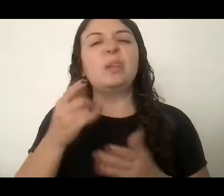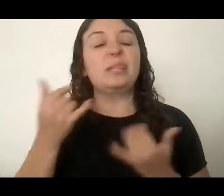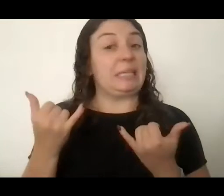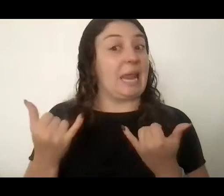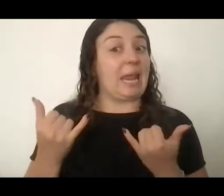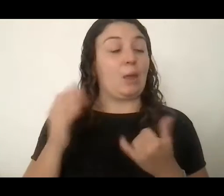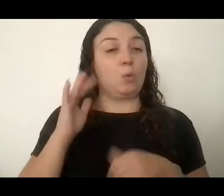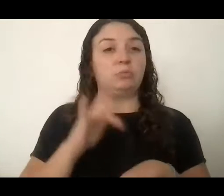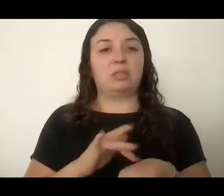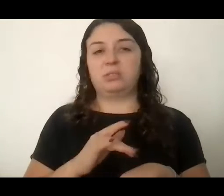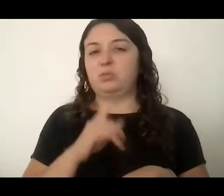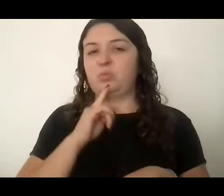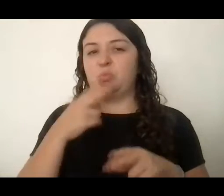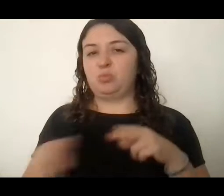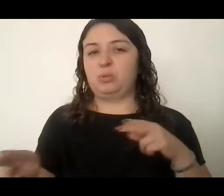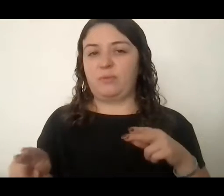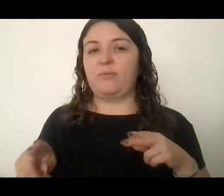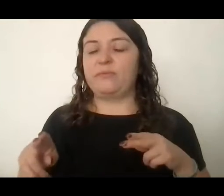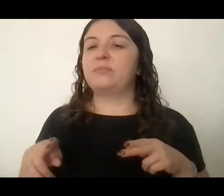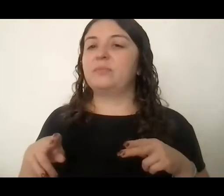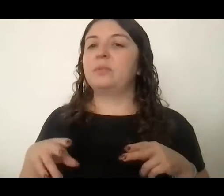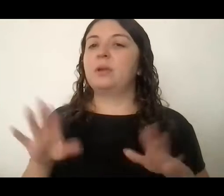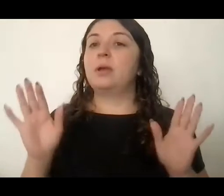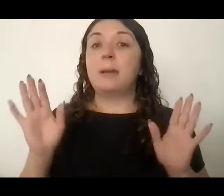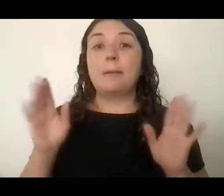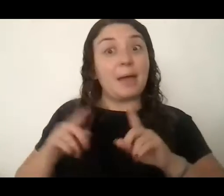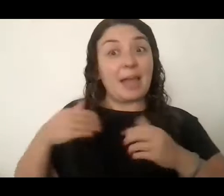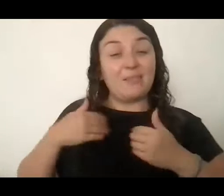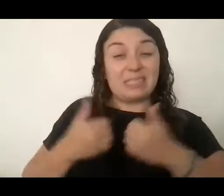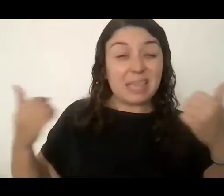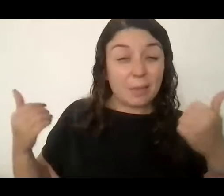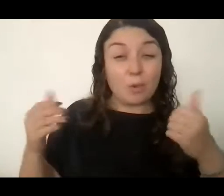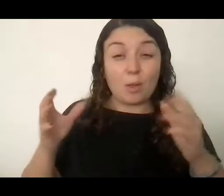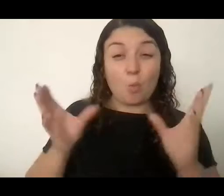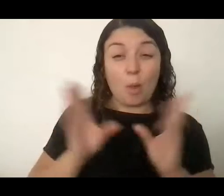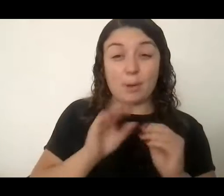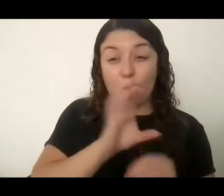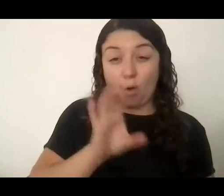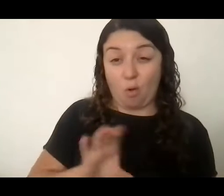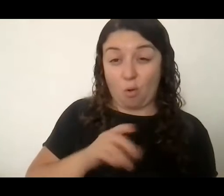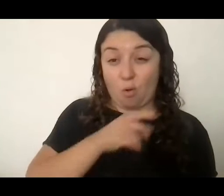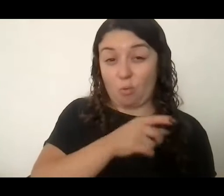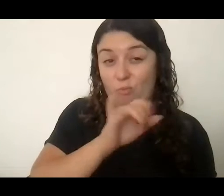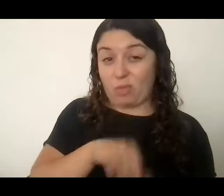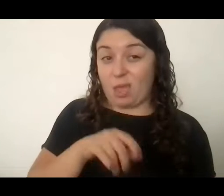topic. But I want you to know we have an entire webinar about it. So at a certain point during our